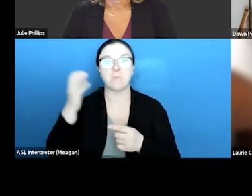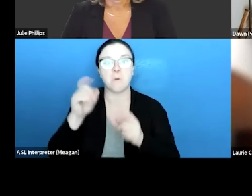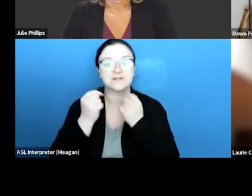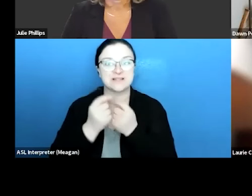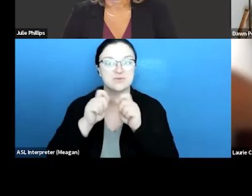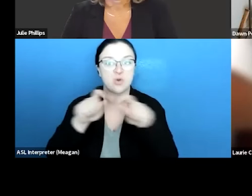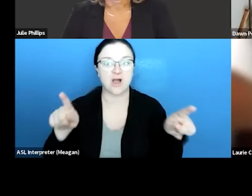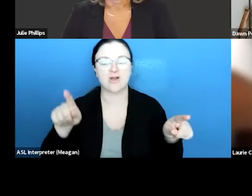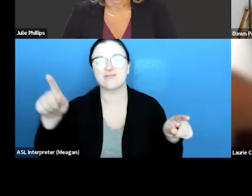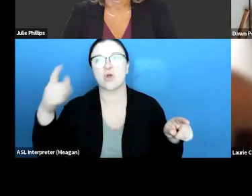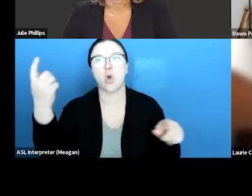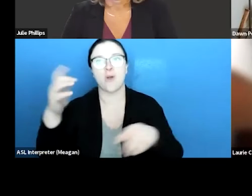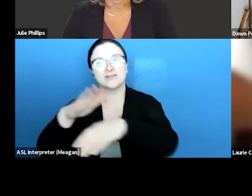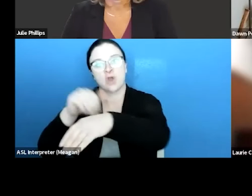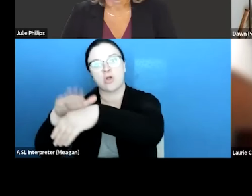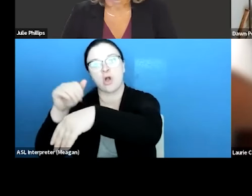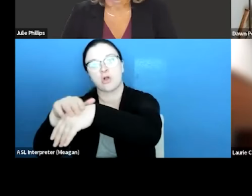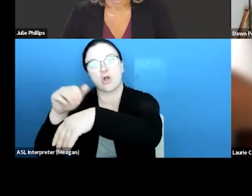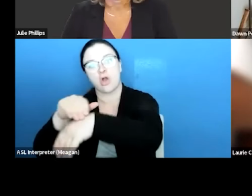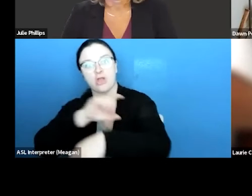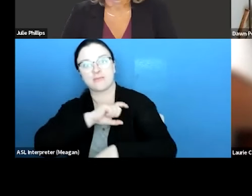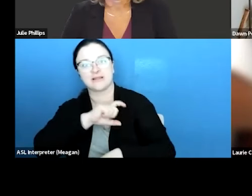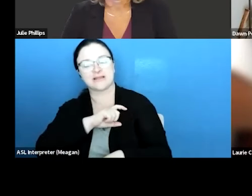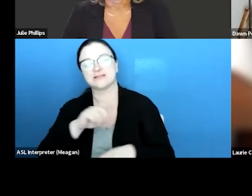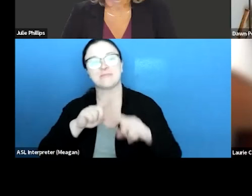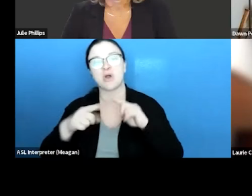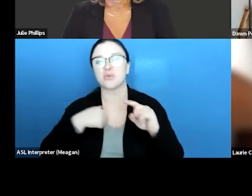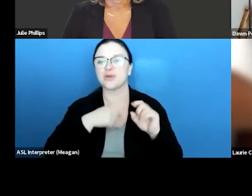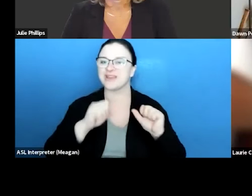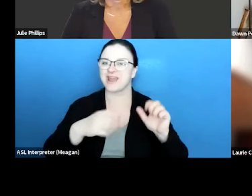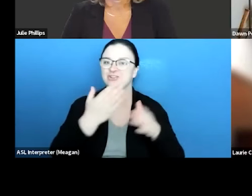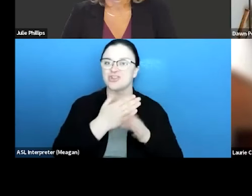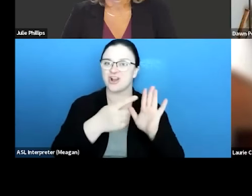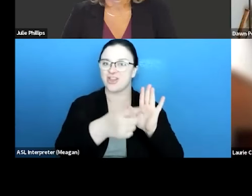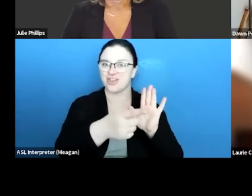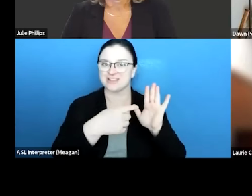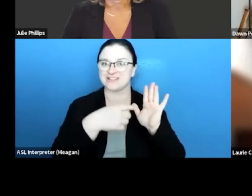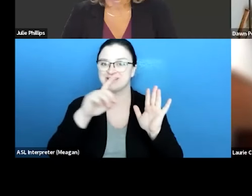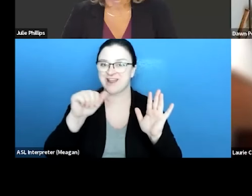and we can share this data and say, the vast majority of their calls,